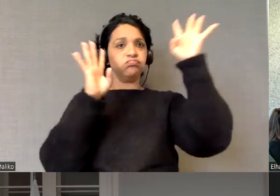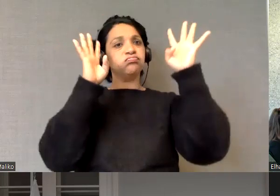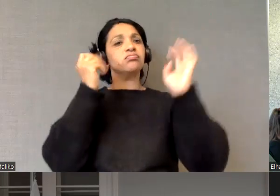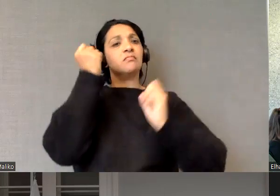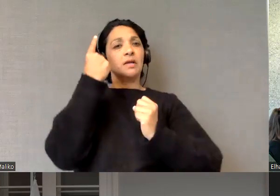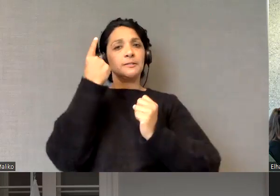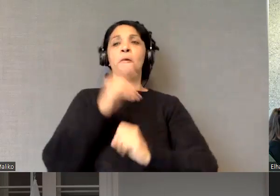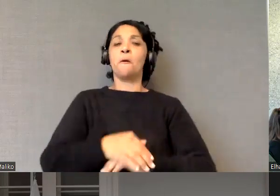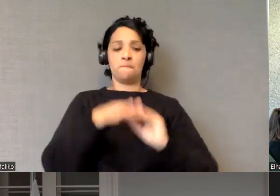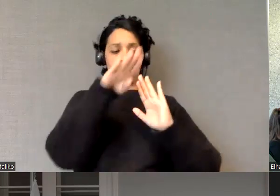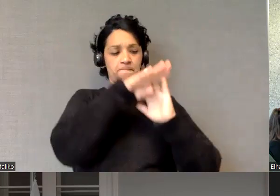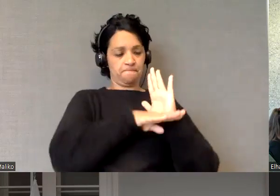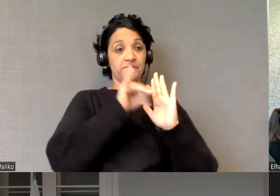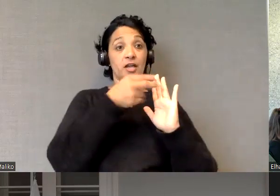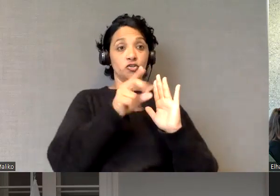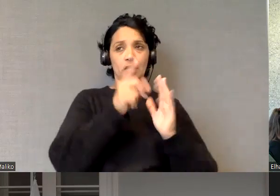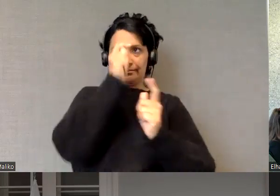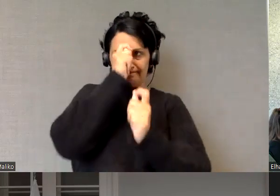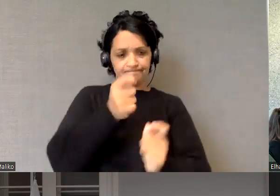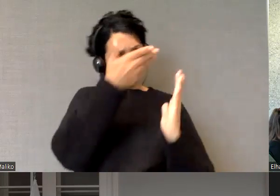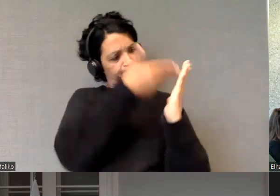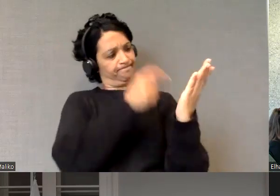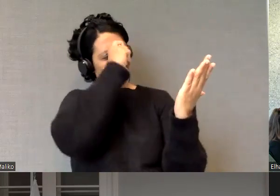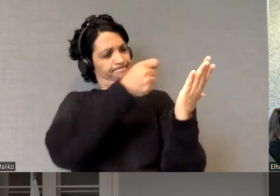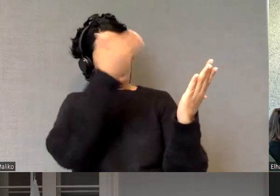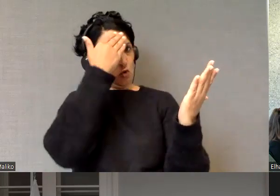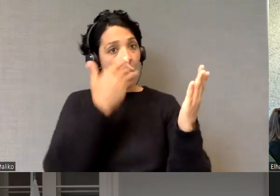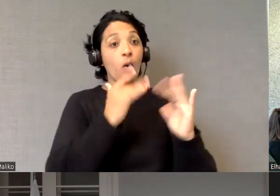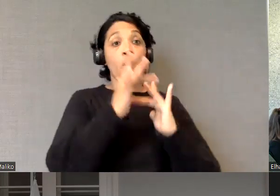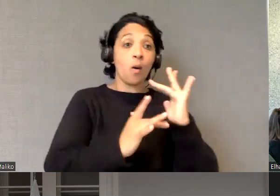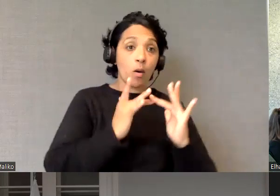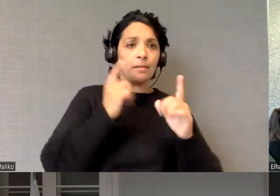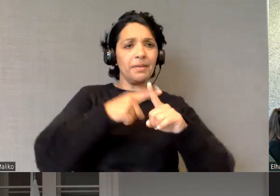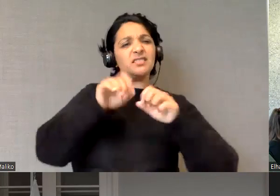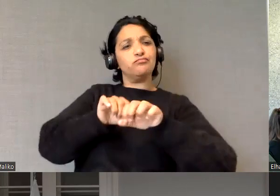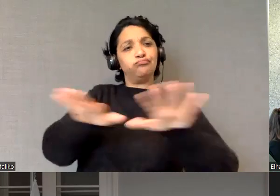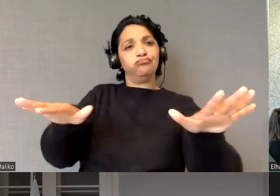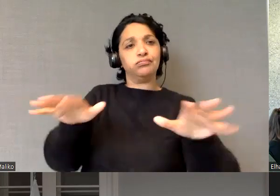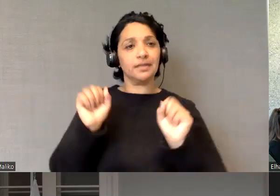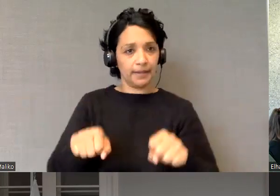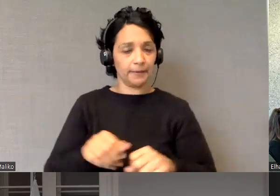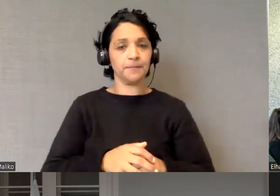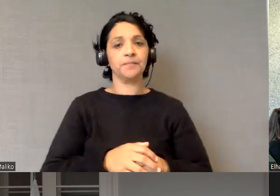of IHL through digital and other means, essentially it is the idea that putting out a book that